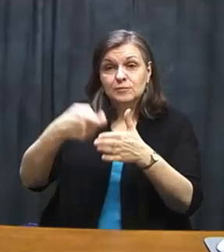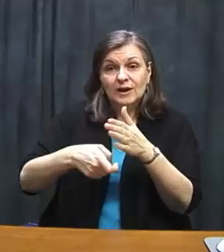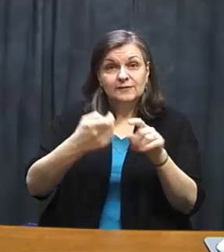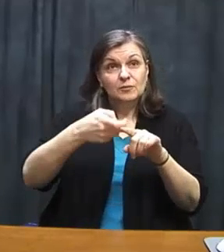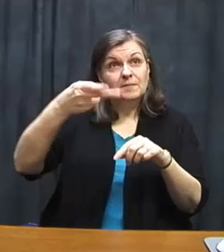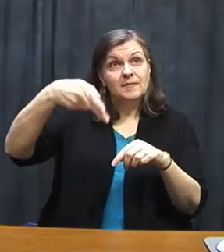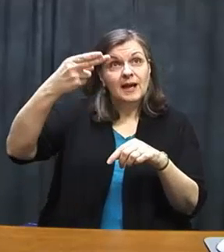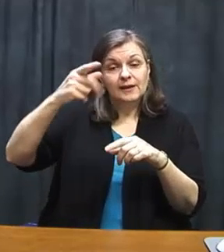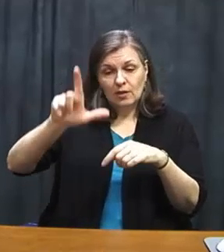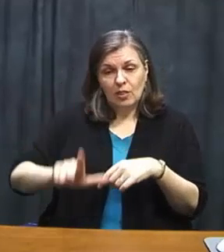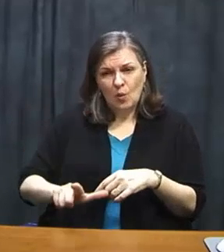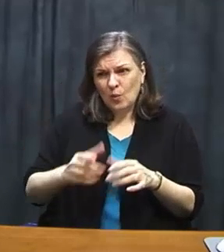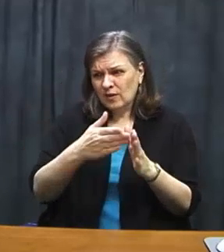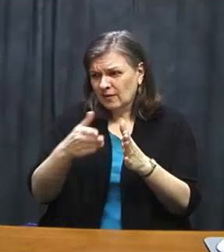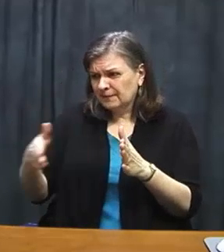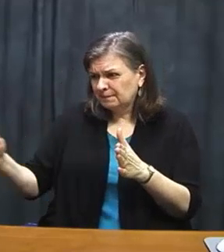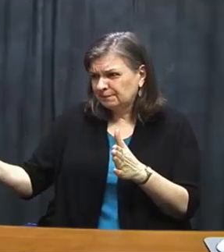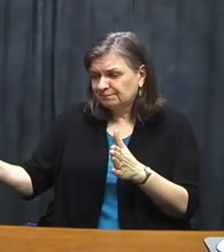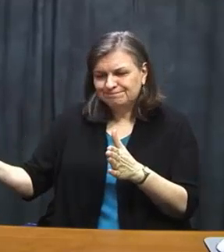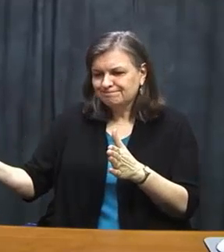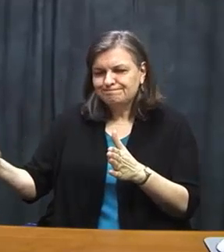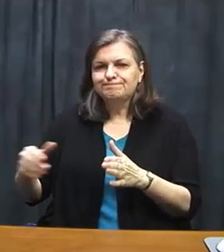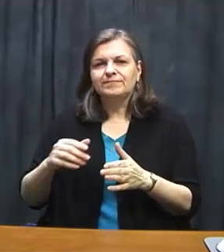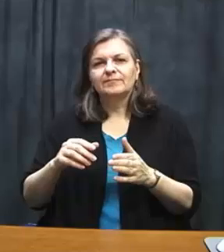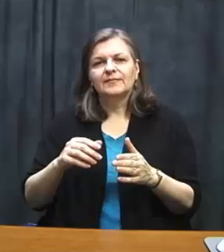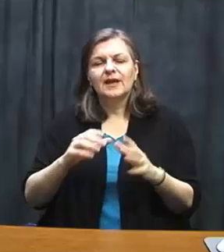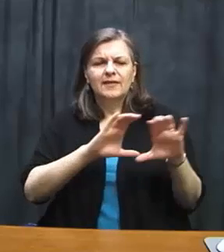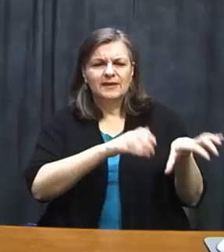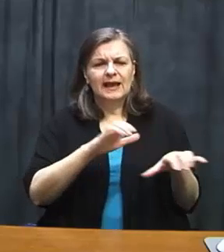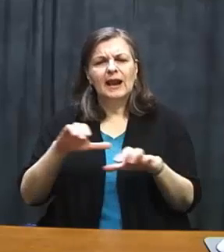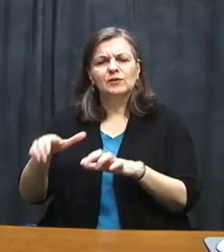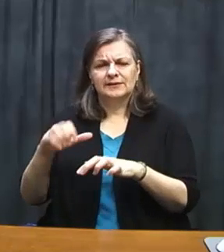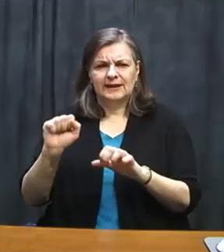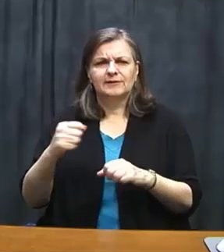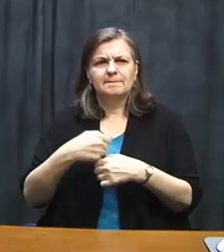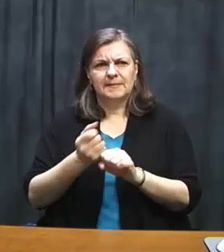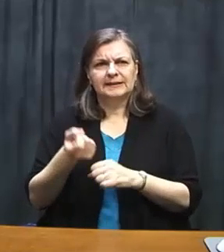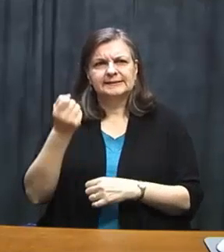sometimes these categories have to make sense to us and we have to understand why the